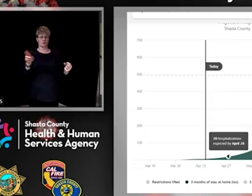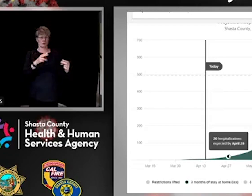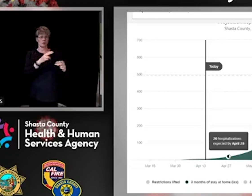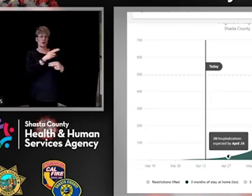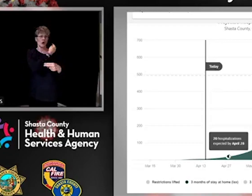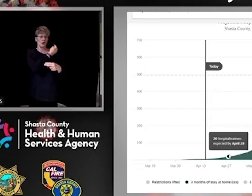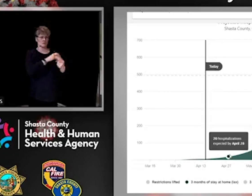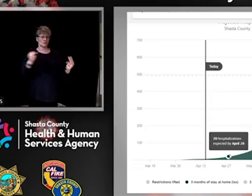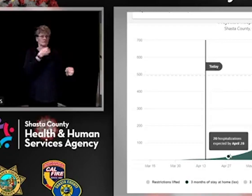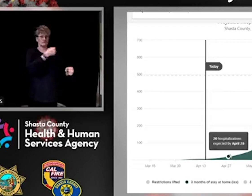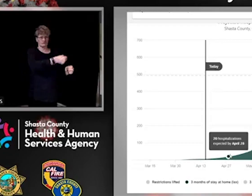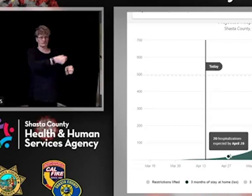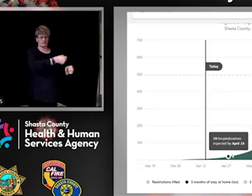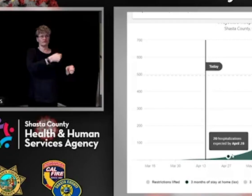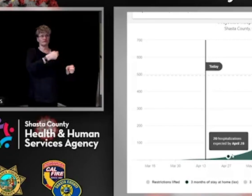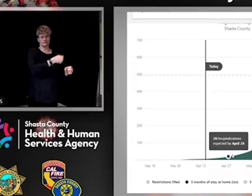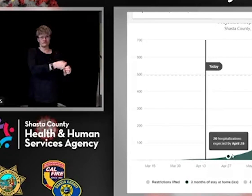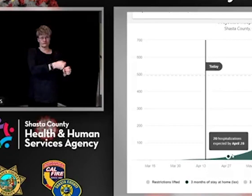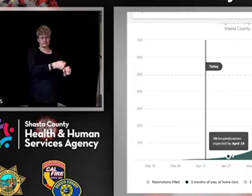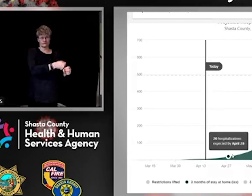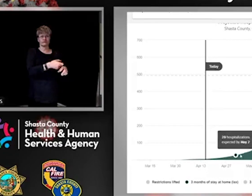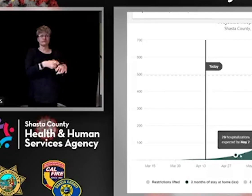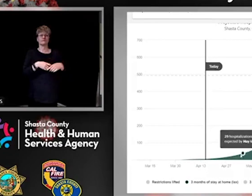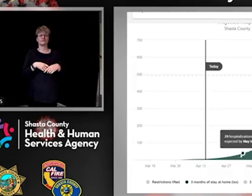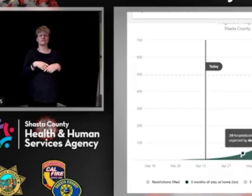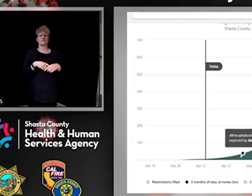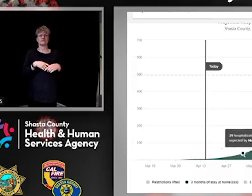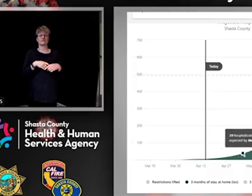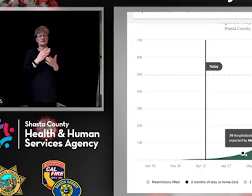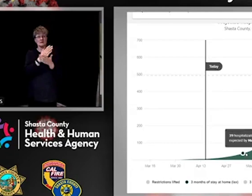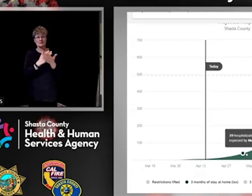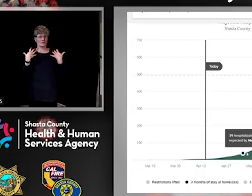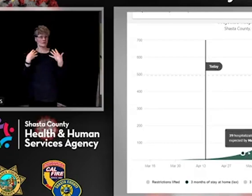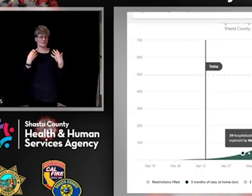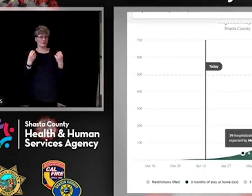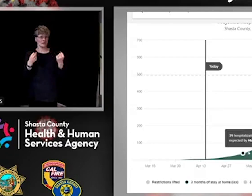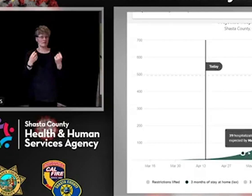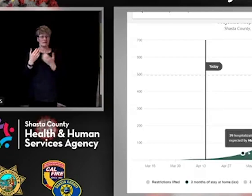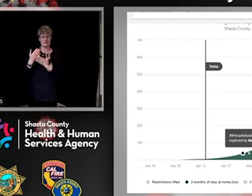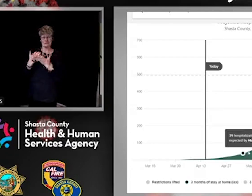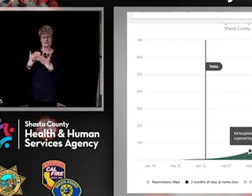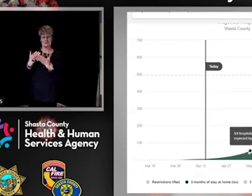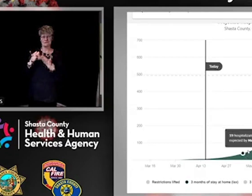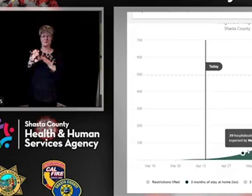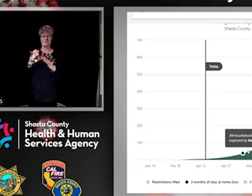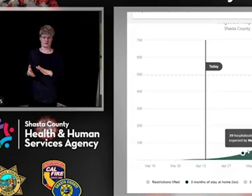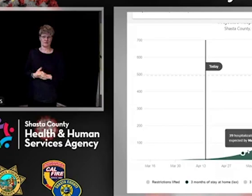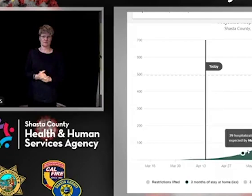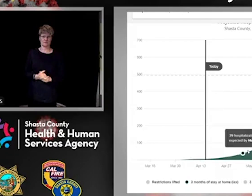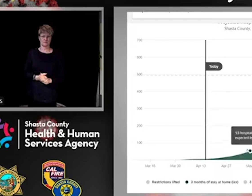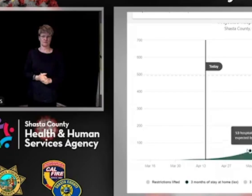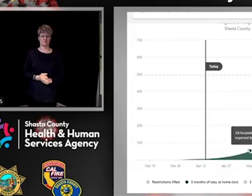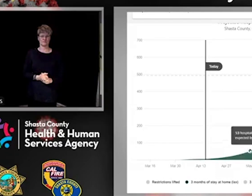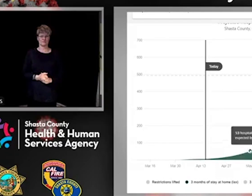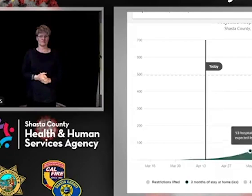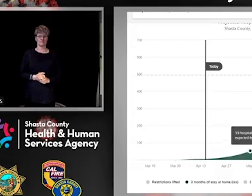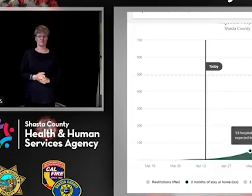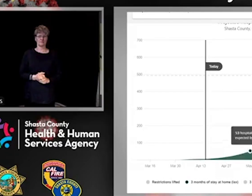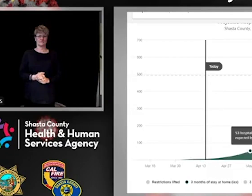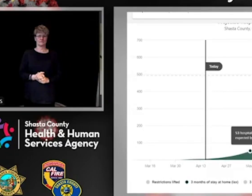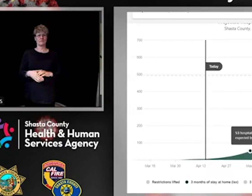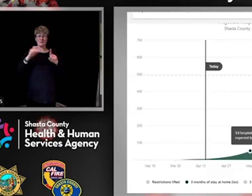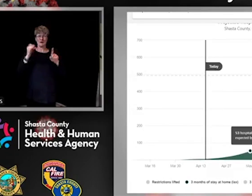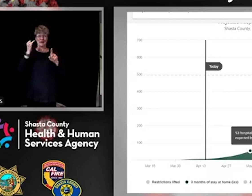and/or passed away, but as you can see, if we were to be more lax than we are that the